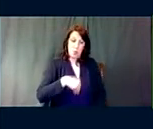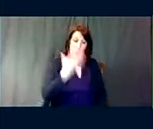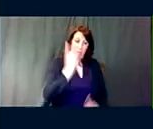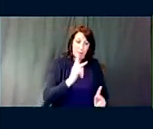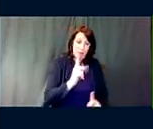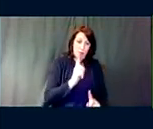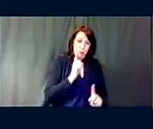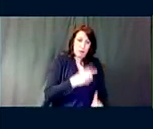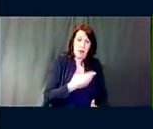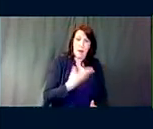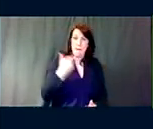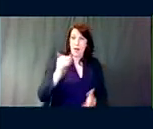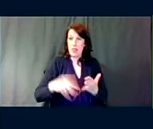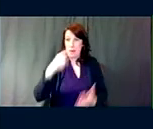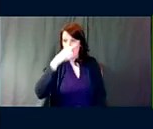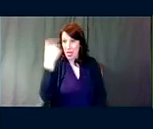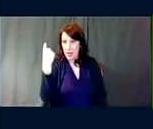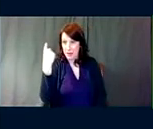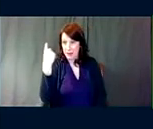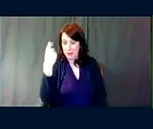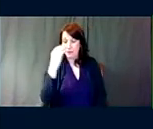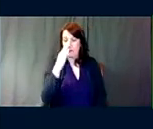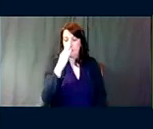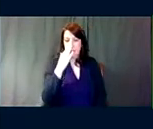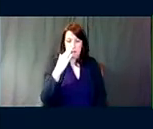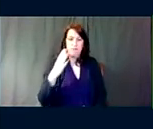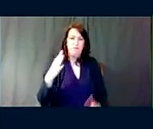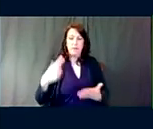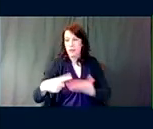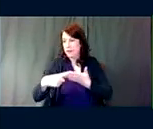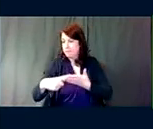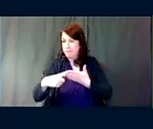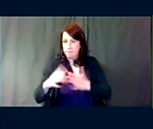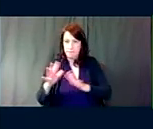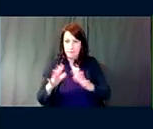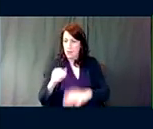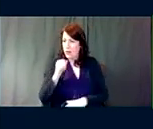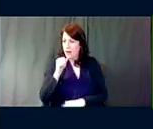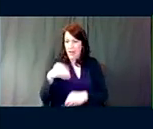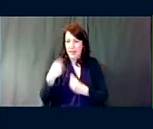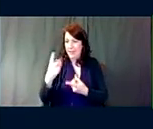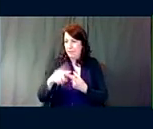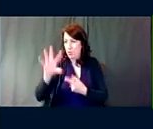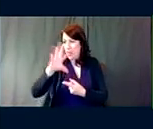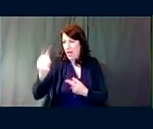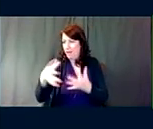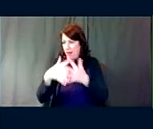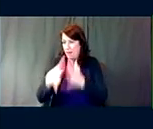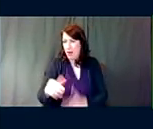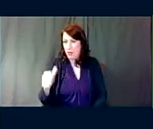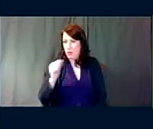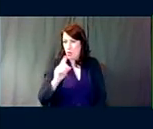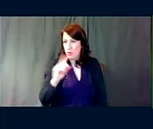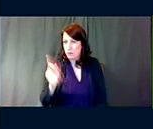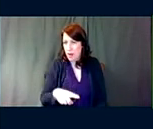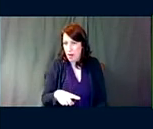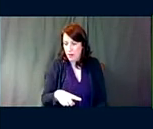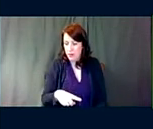RESPOND BETTER THAN BLACKS. AND SO THERE WAS A LOT OF DISCUSSION AROUND LET'S NOT GIVE IT TO AFRICAN AMERICANS BECAUSE THEY ARE NOT GOING TO RESPOND TO